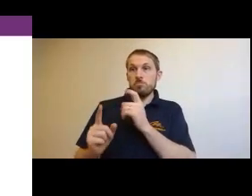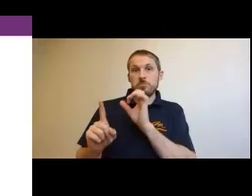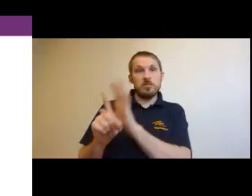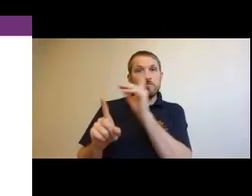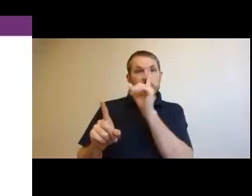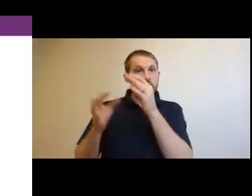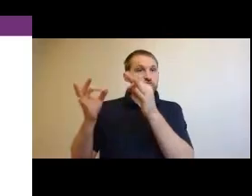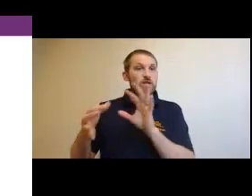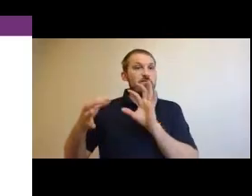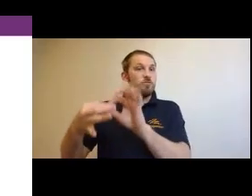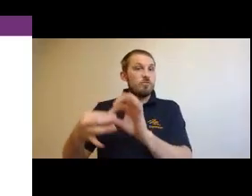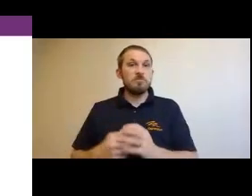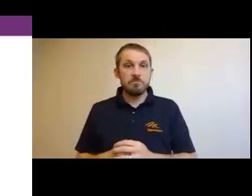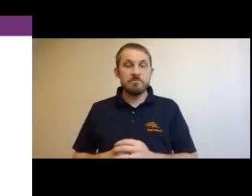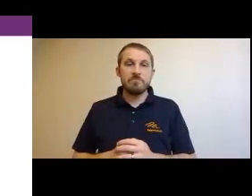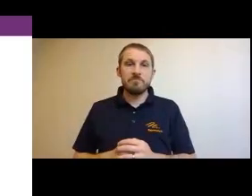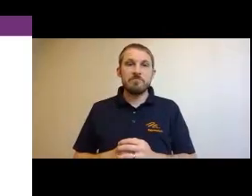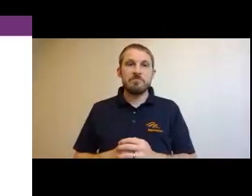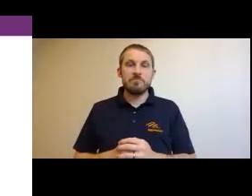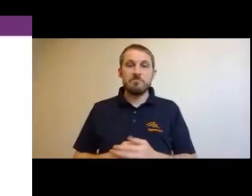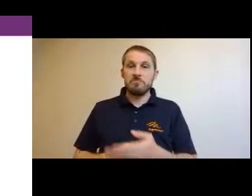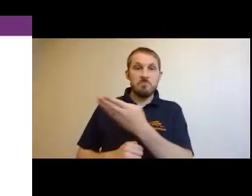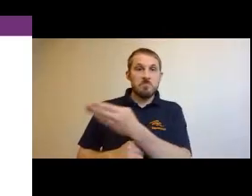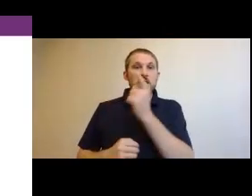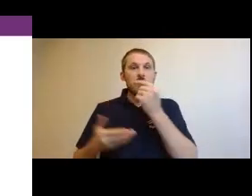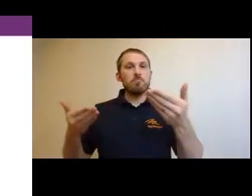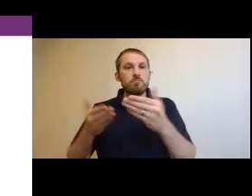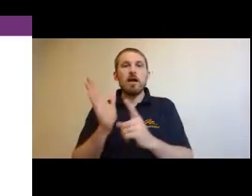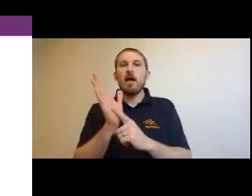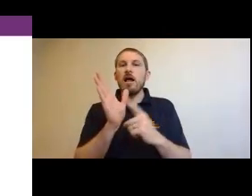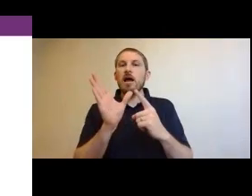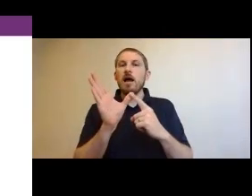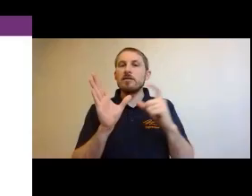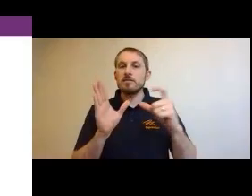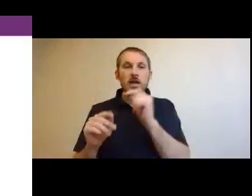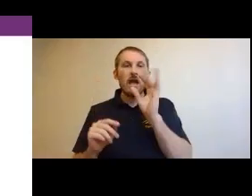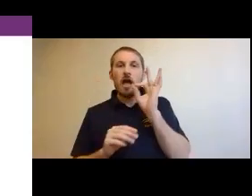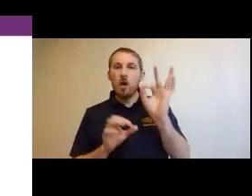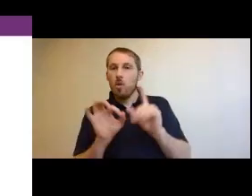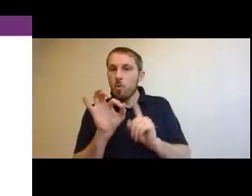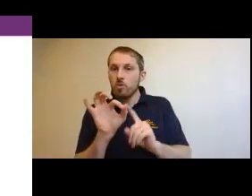They can still sit down with a local area coordinator, ask questions and get guidance.